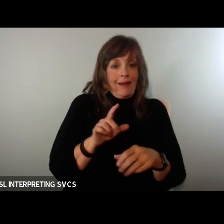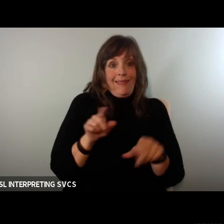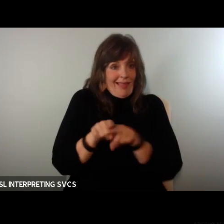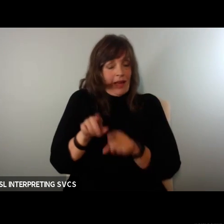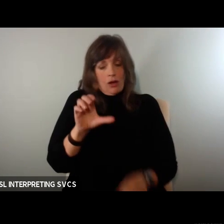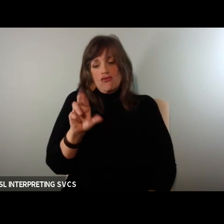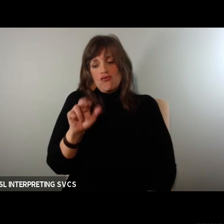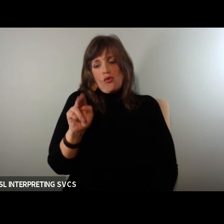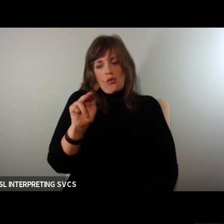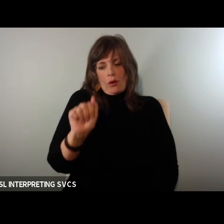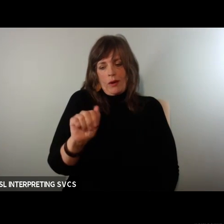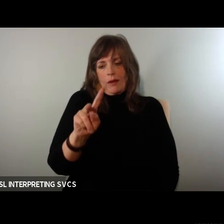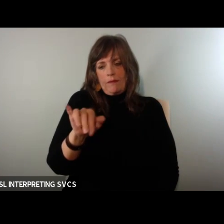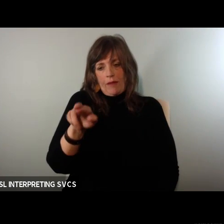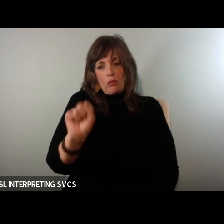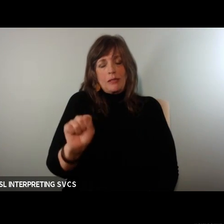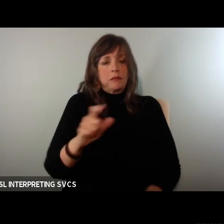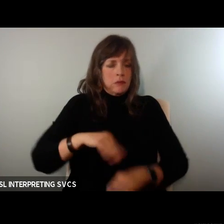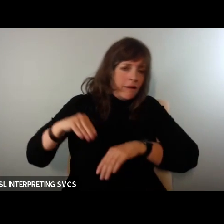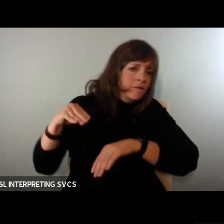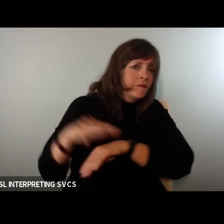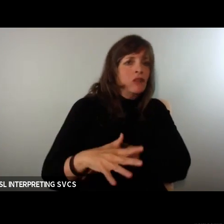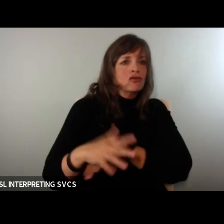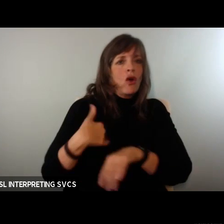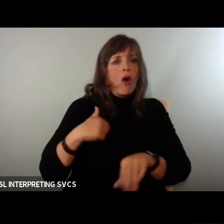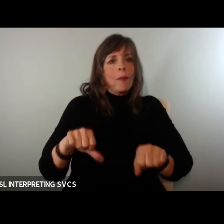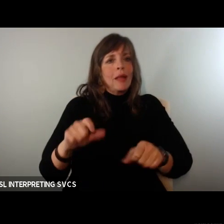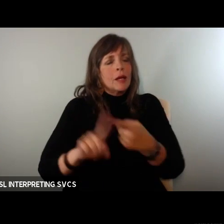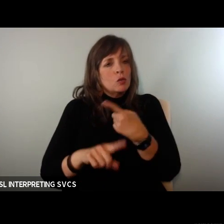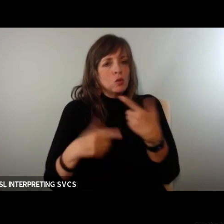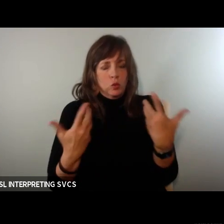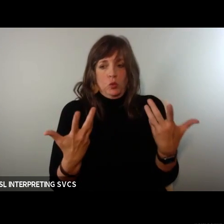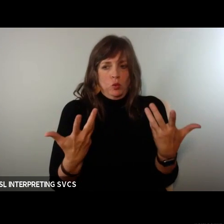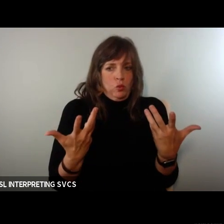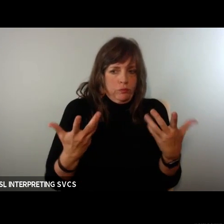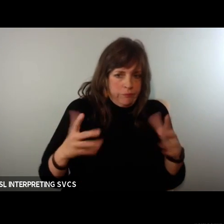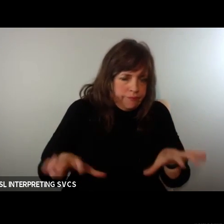you take a look at your contract to see if it does have a Force Majeure clause in there